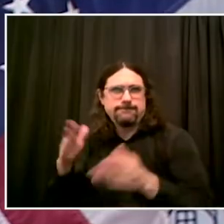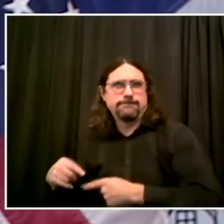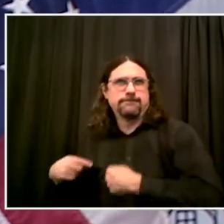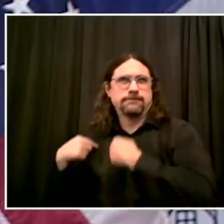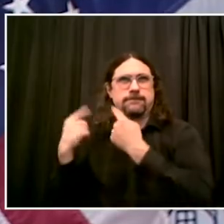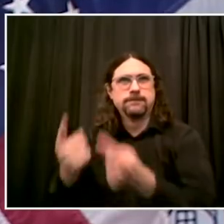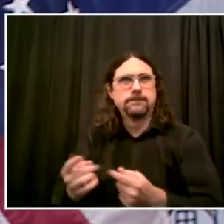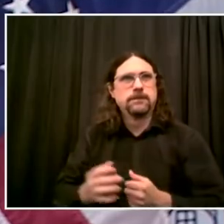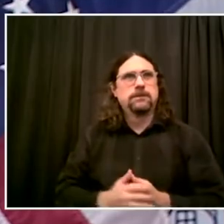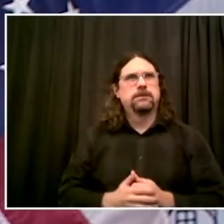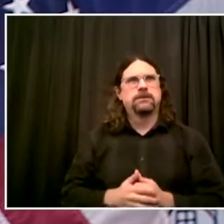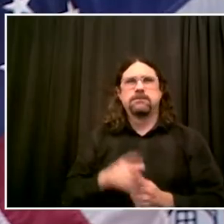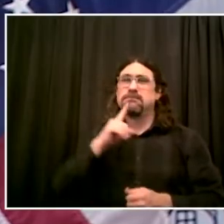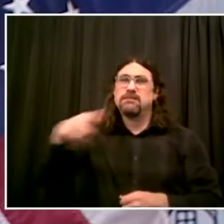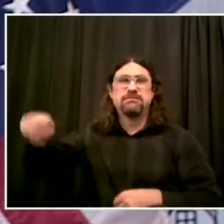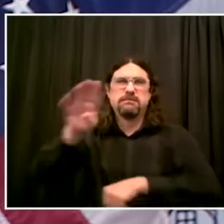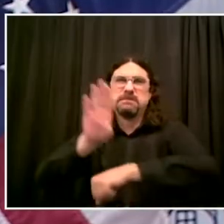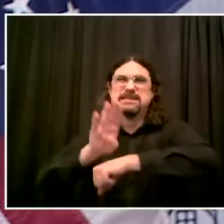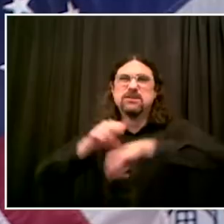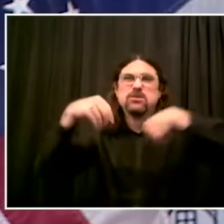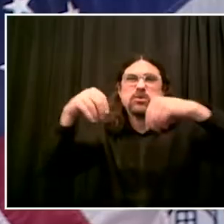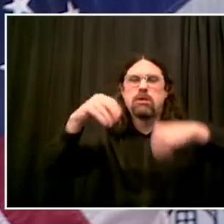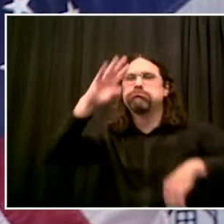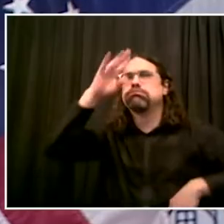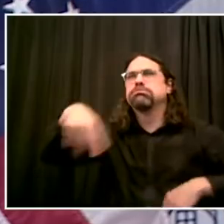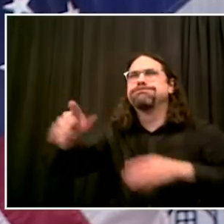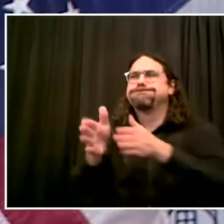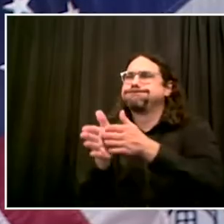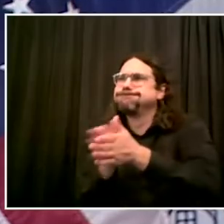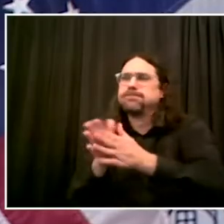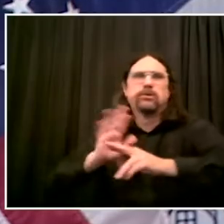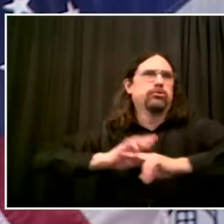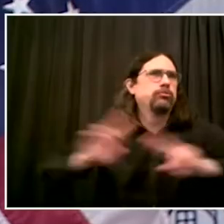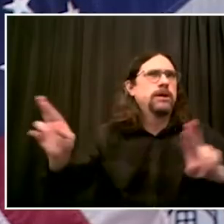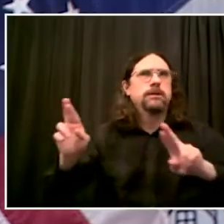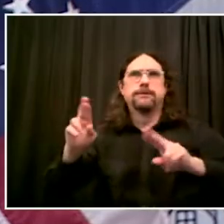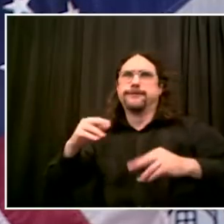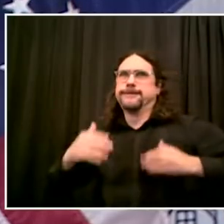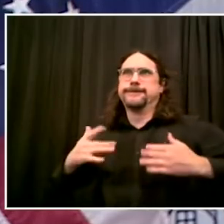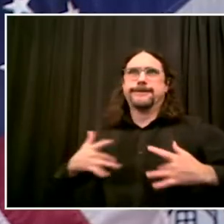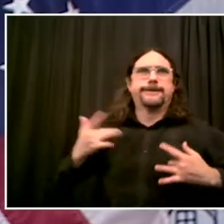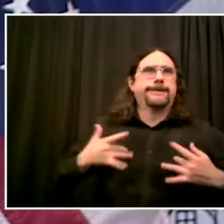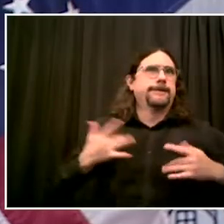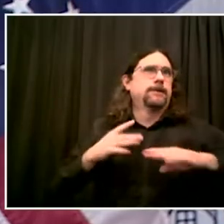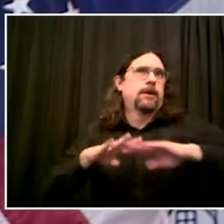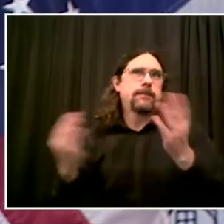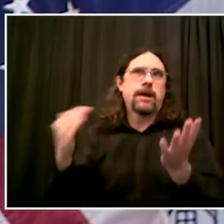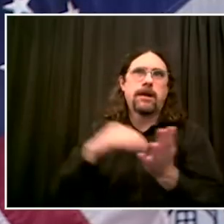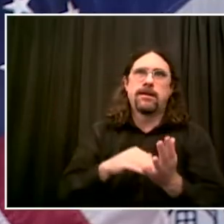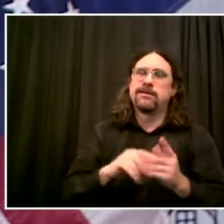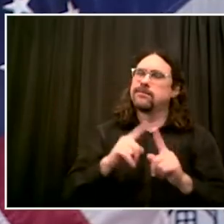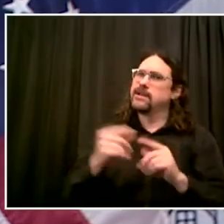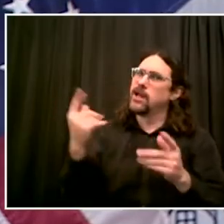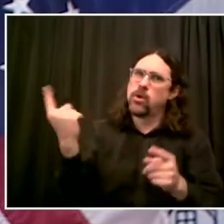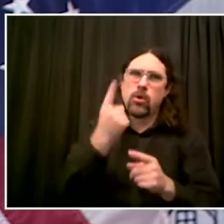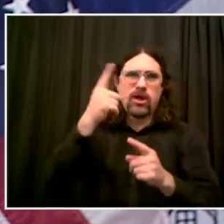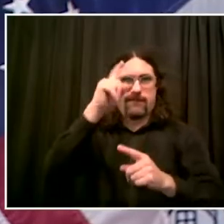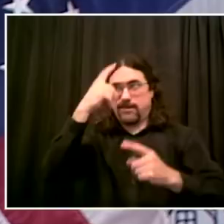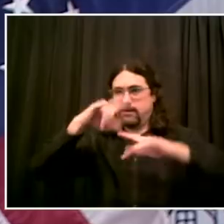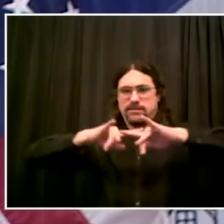FIGRUE HTIS OUT. BUT BUSINESSES DO WANT TO OPREEN. PEOPLE WANT TO